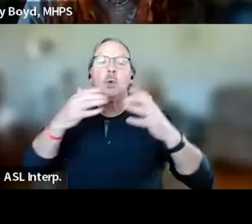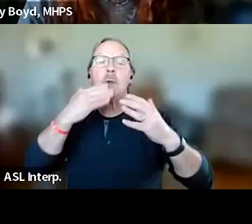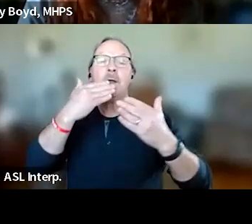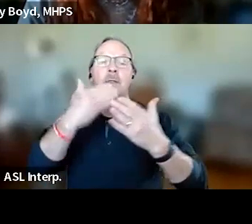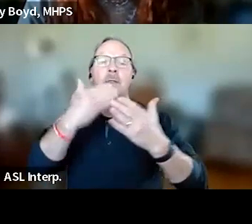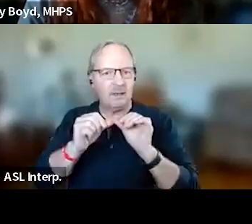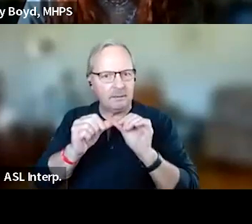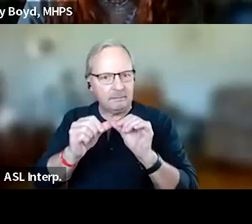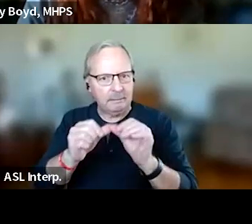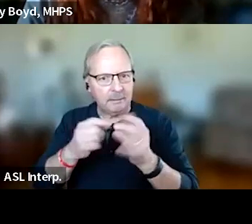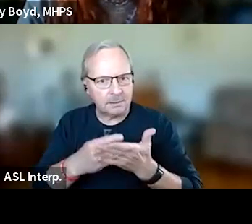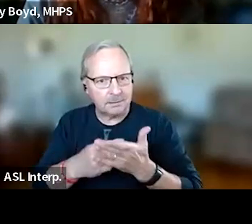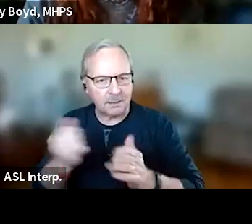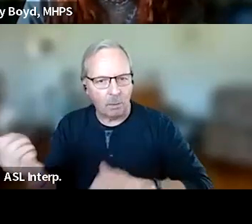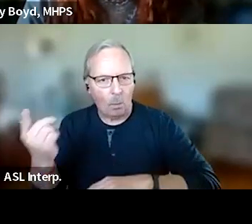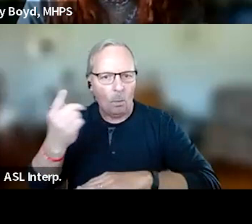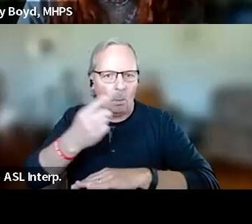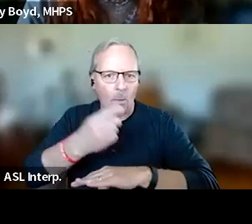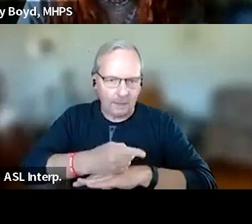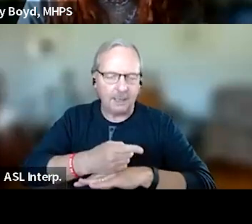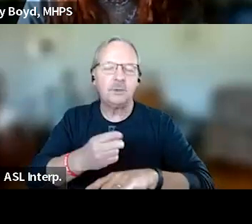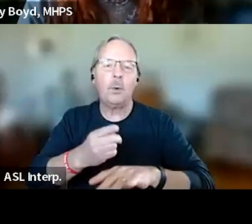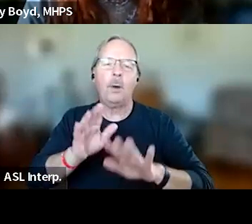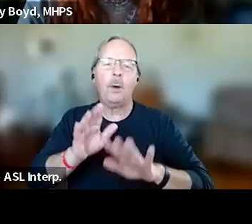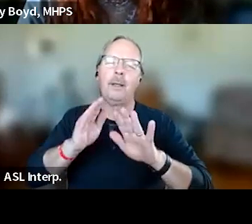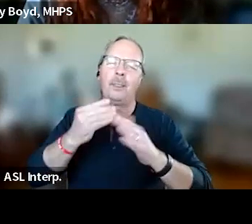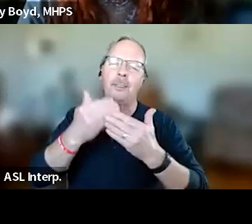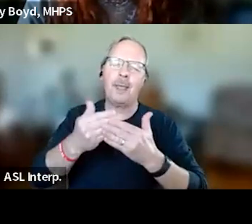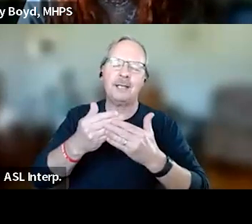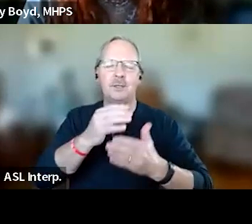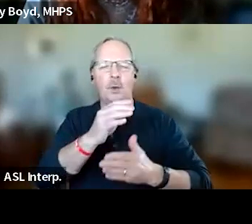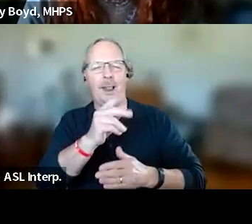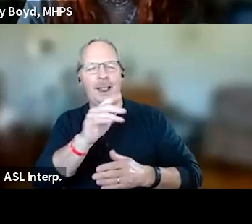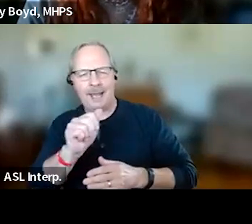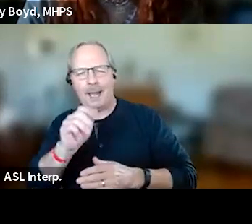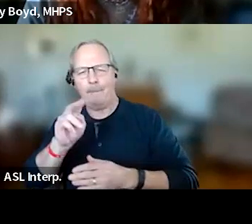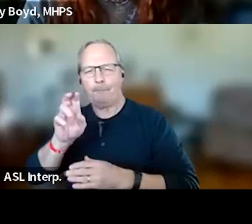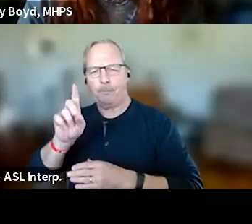this discussion all day. So big thanks to Alia, Brandy, Amy, and Missy for sharing your expertise,